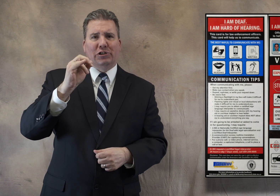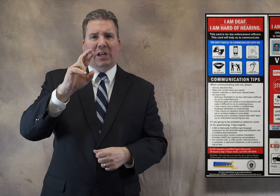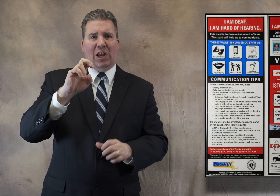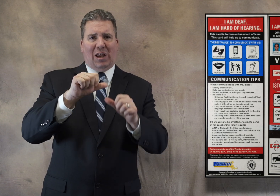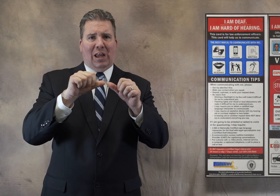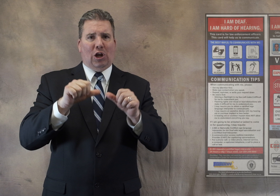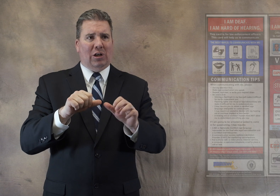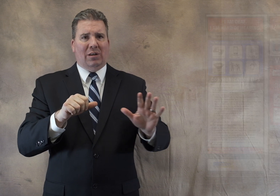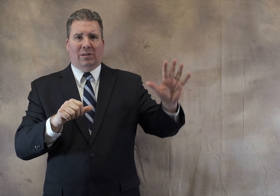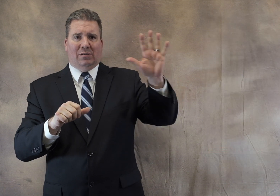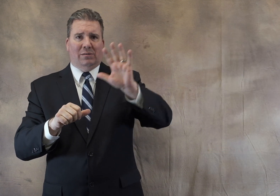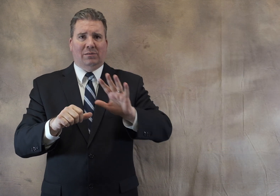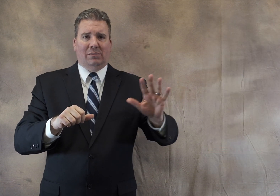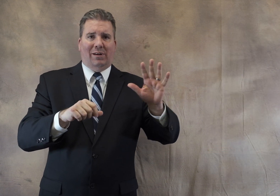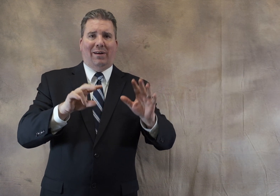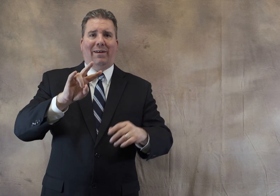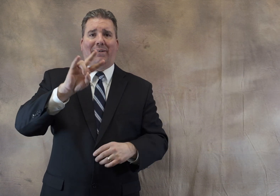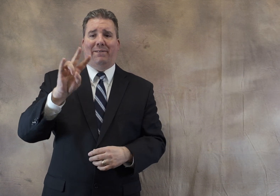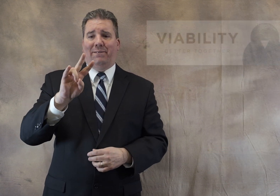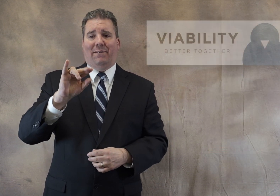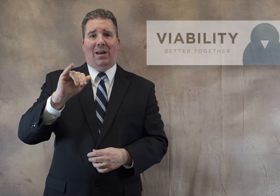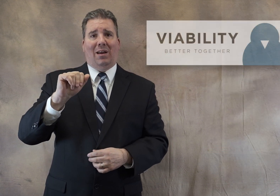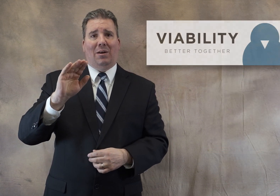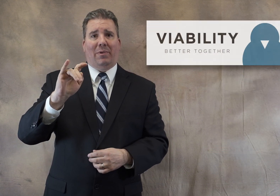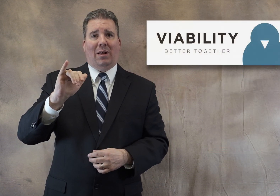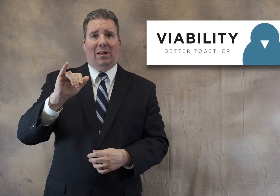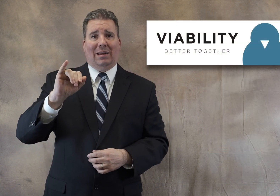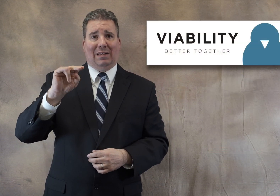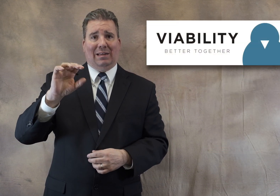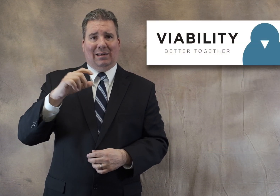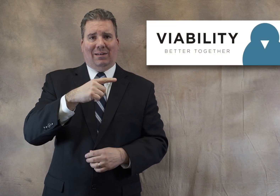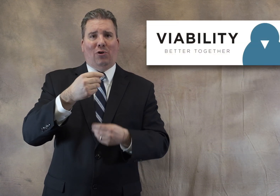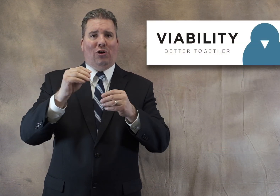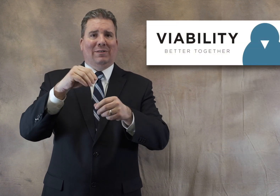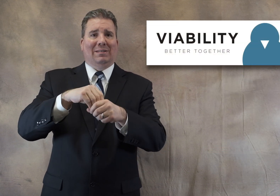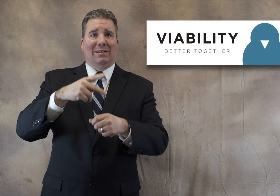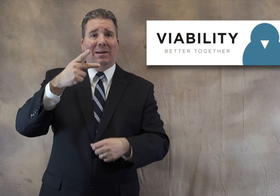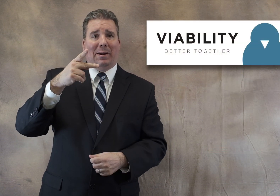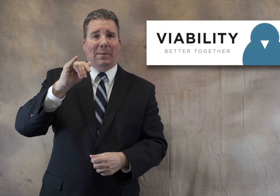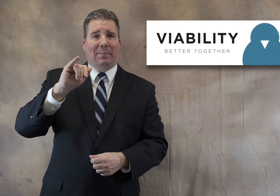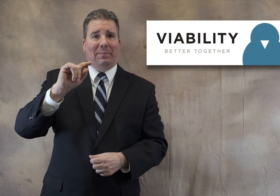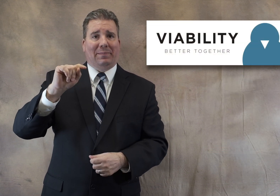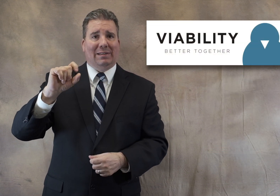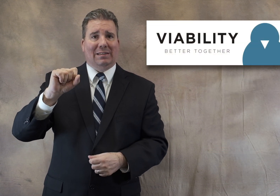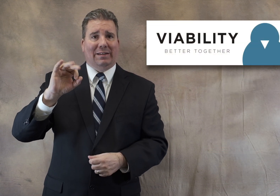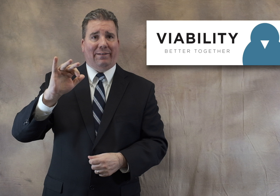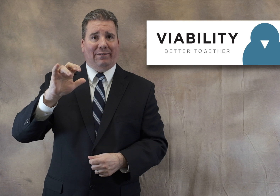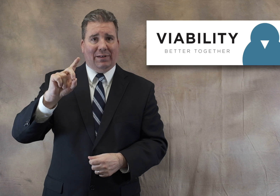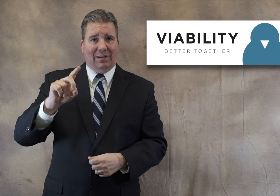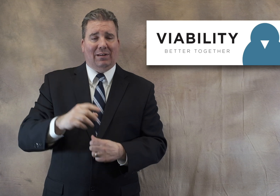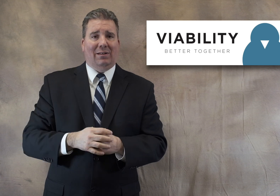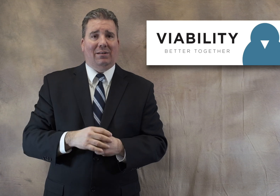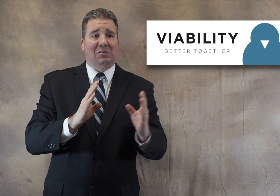In the Western part of the State in the Berkshire area, Viability, Inc., has an office in Pittsfield.